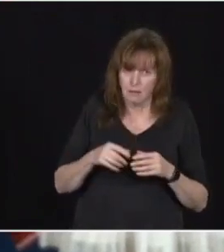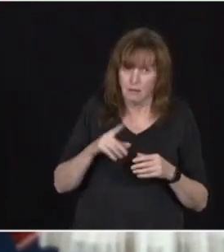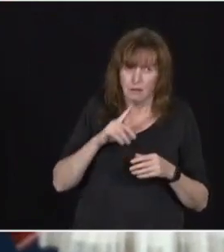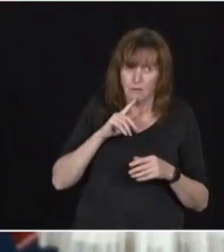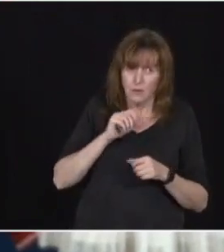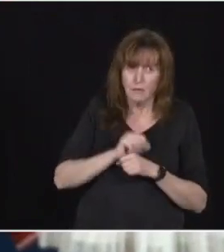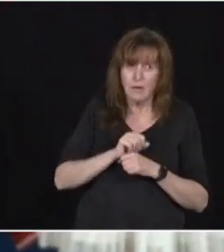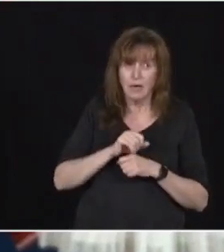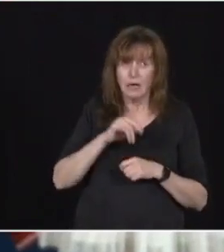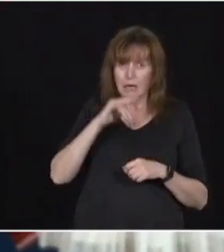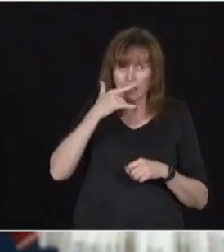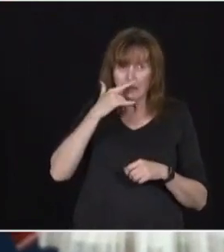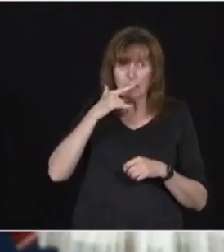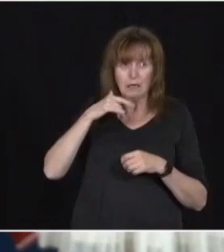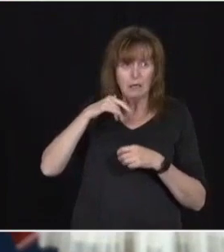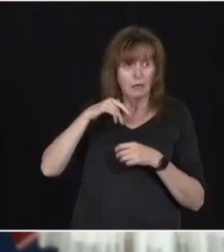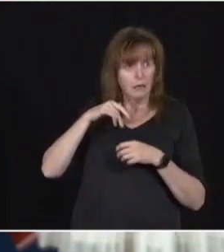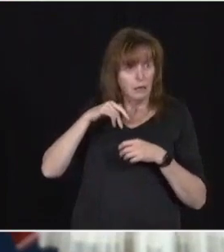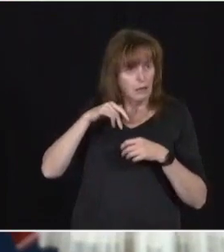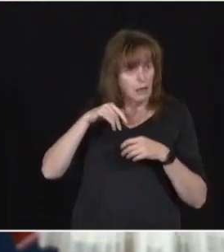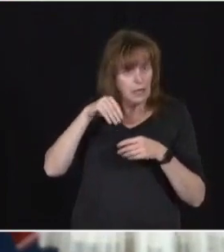could summer look like?